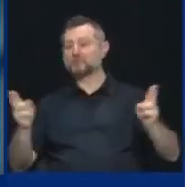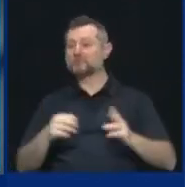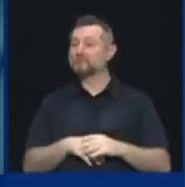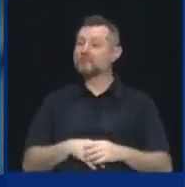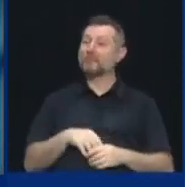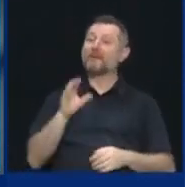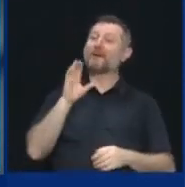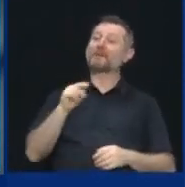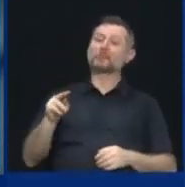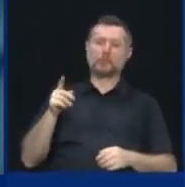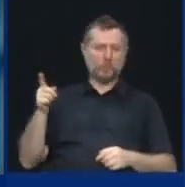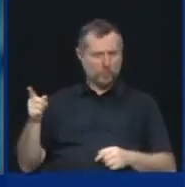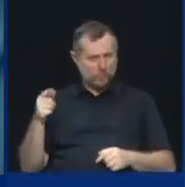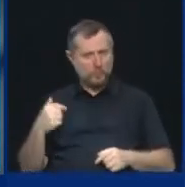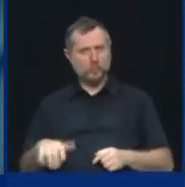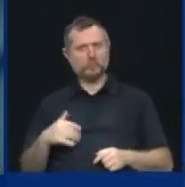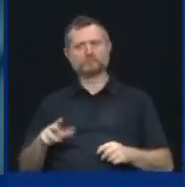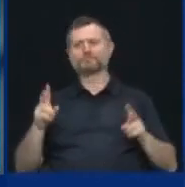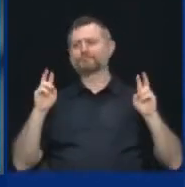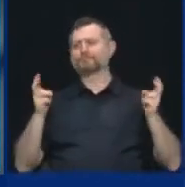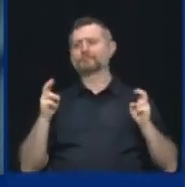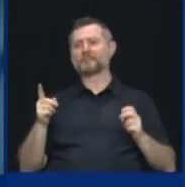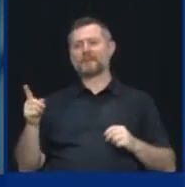IT MAKES NO SENSE.